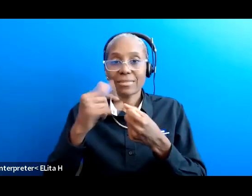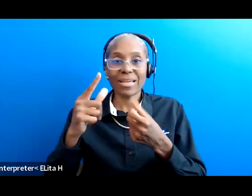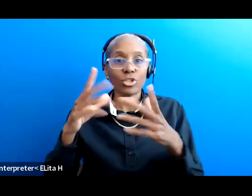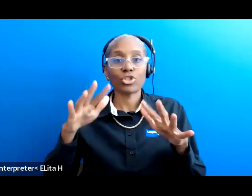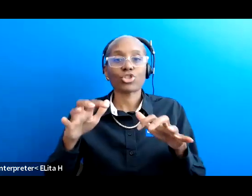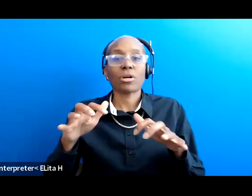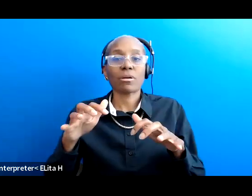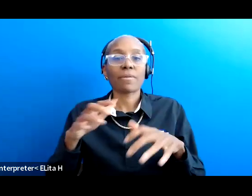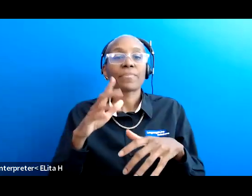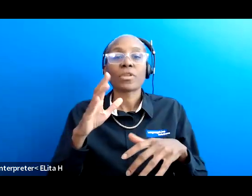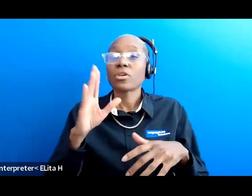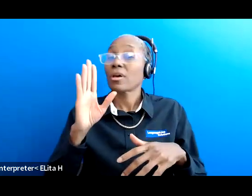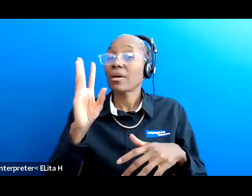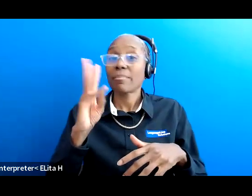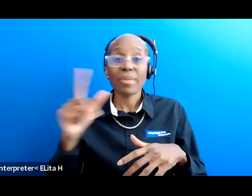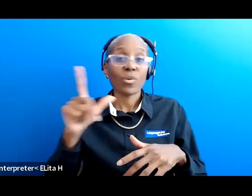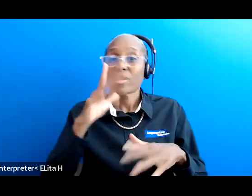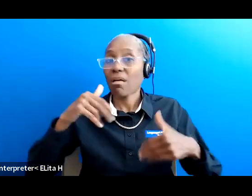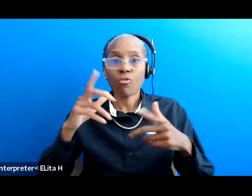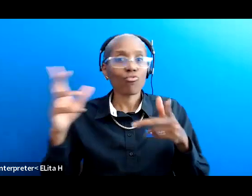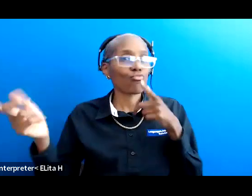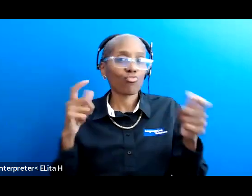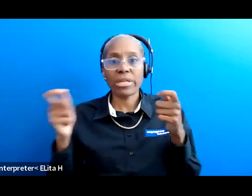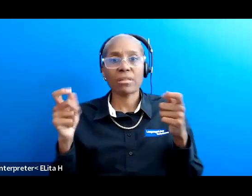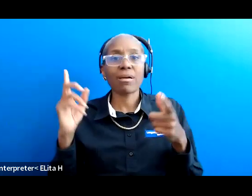Your bowel is not going to be regulated usually until after your